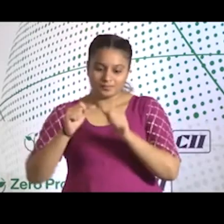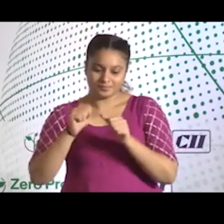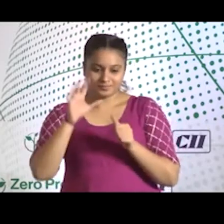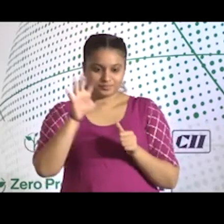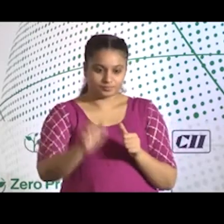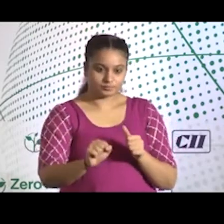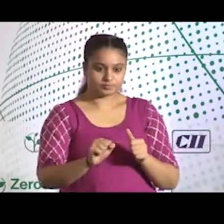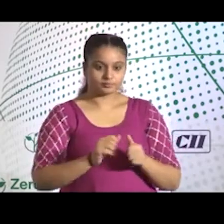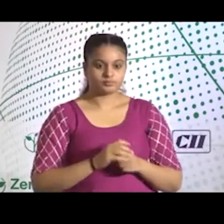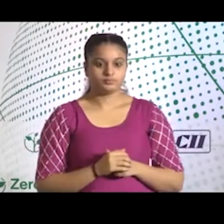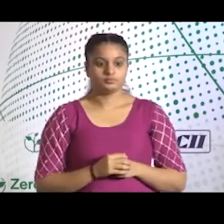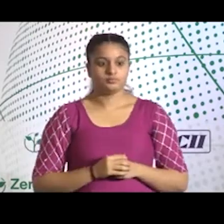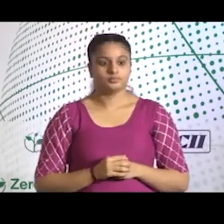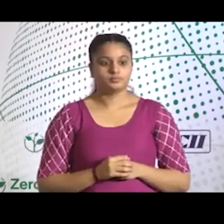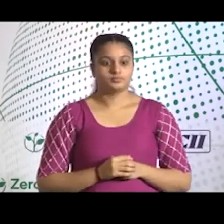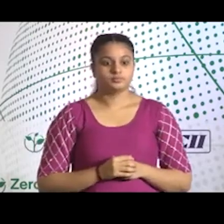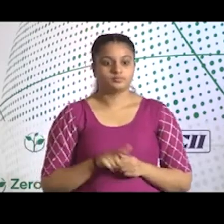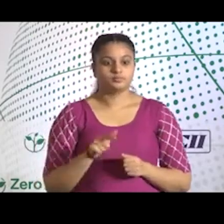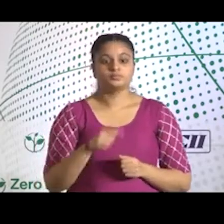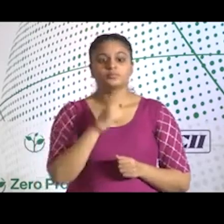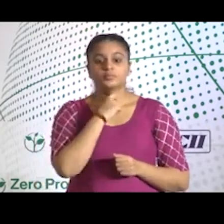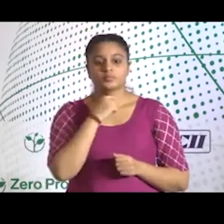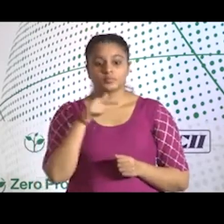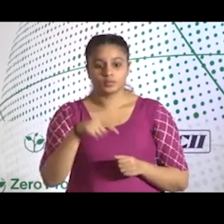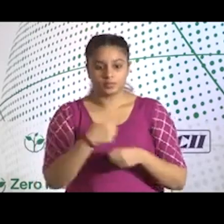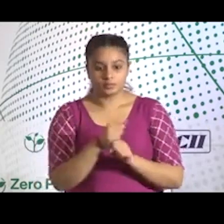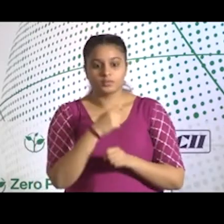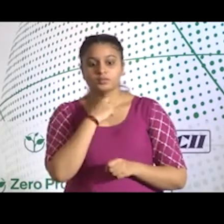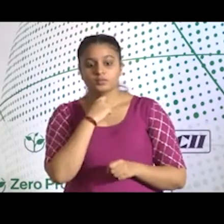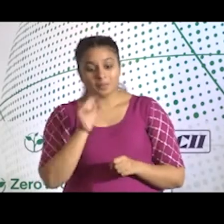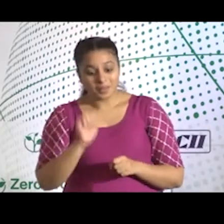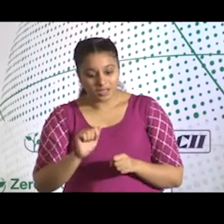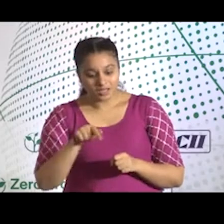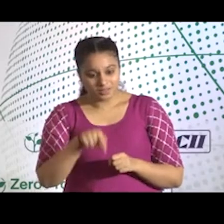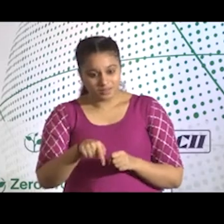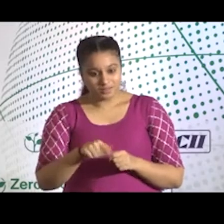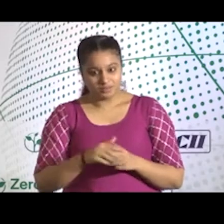and making that commitment, repeating it, reiterating it, you there's a